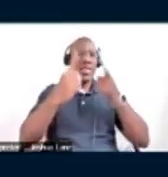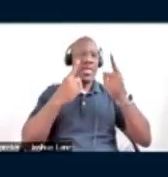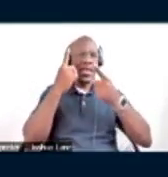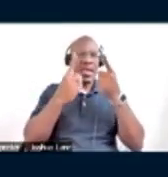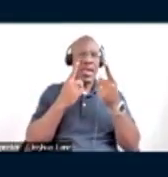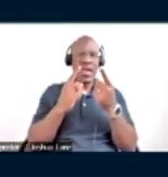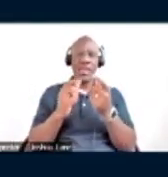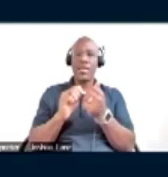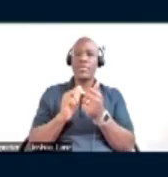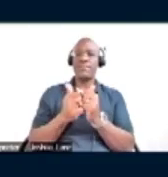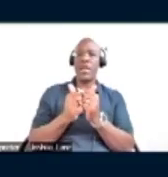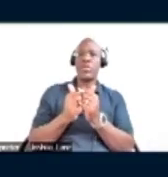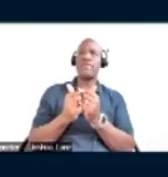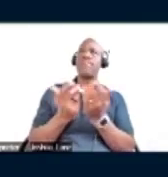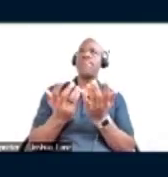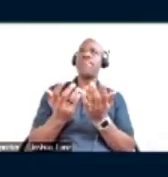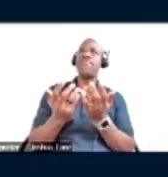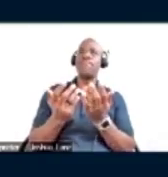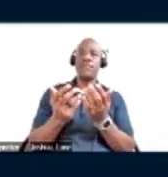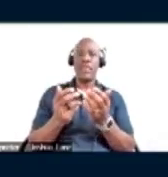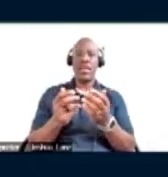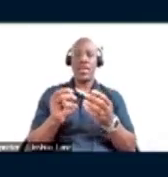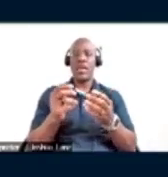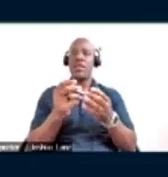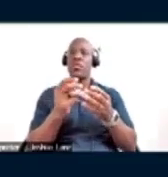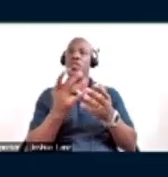and the structure of the review criteria themselves.